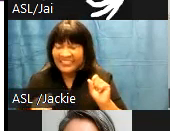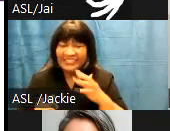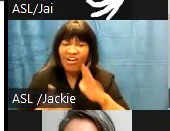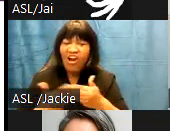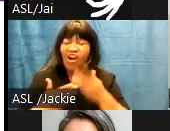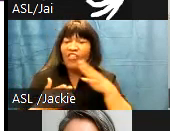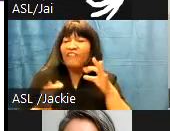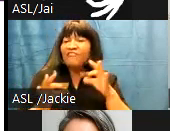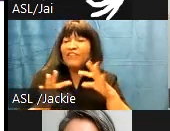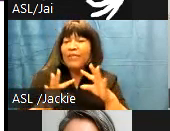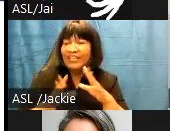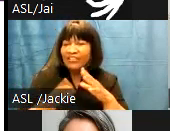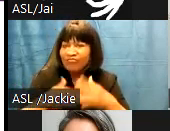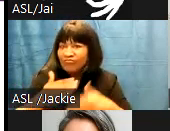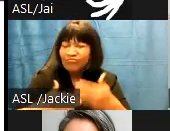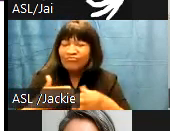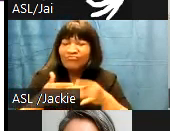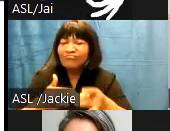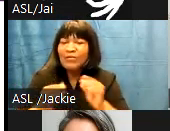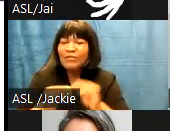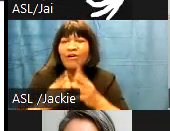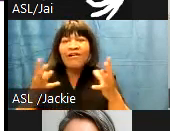to make the guidelines more robust. So thanks to all the agencies.